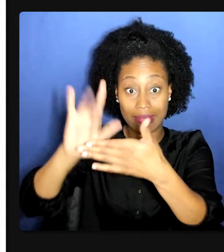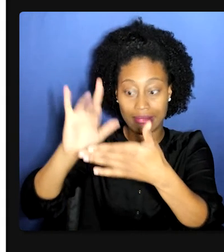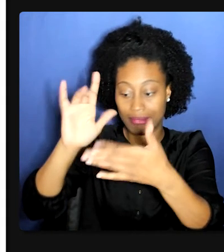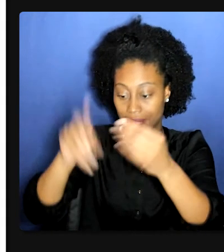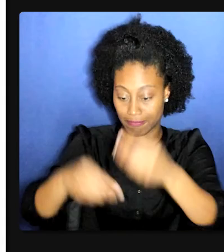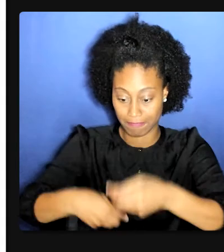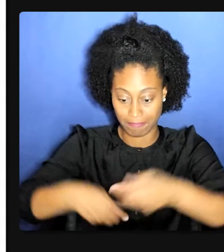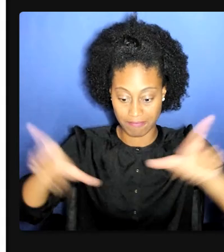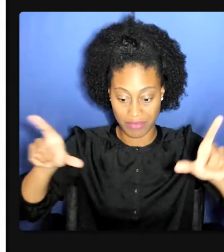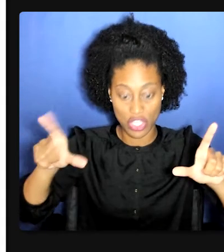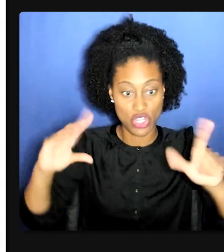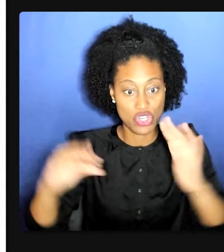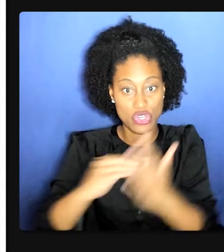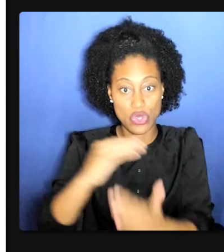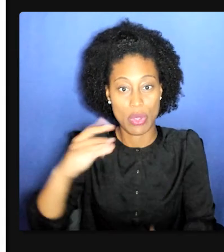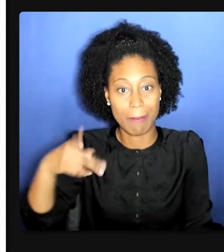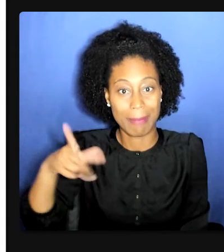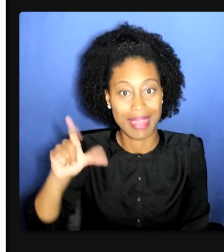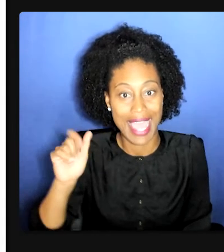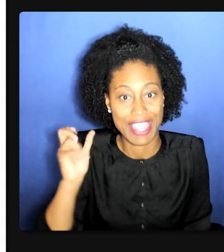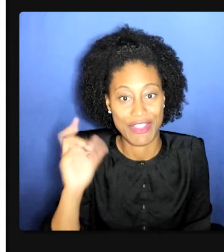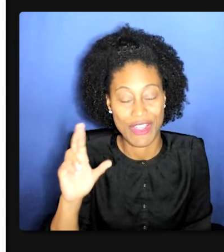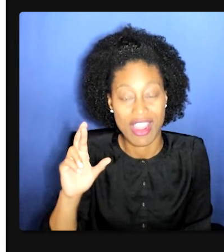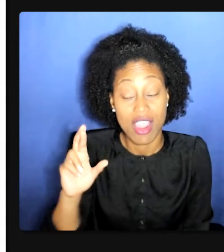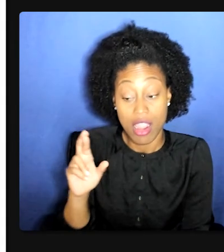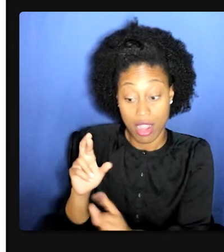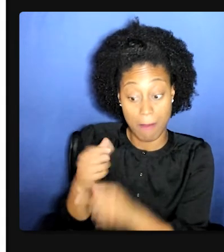As we create and make a login by this player...